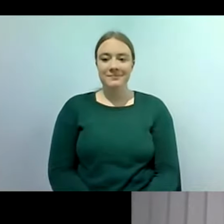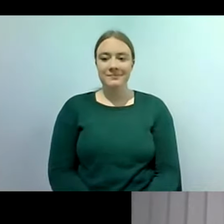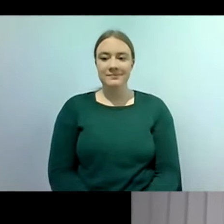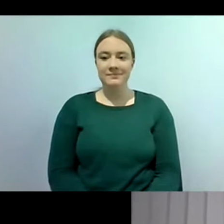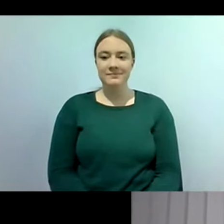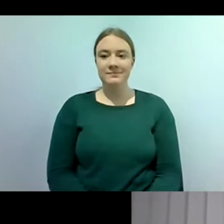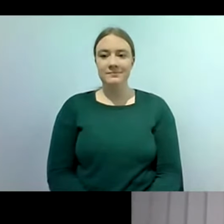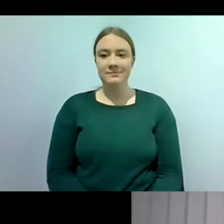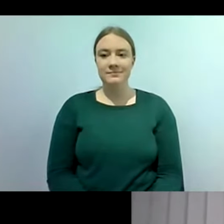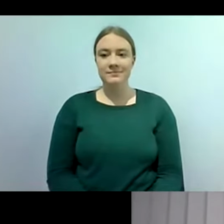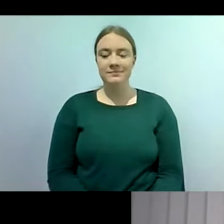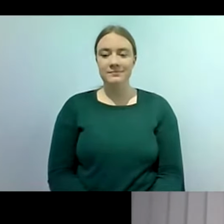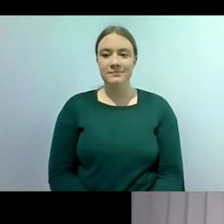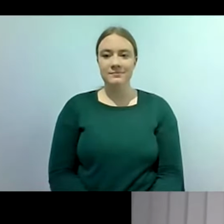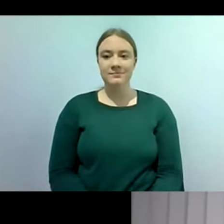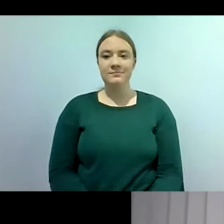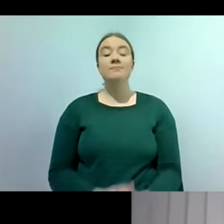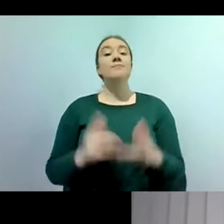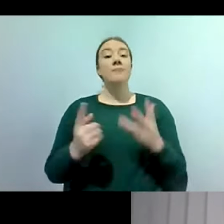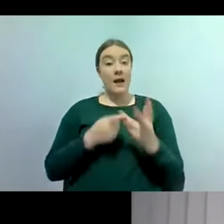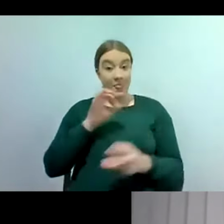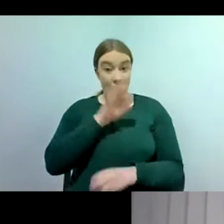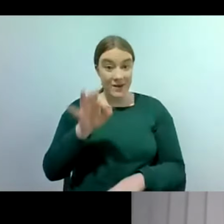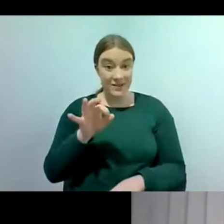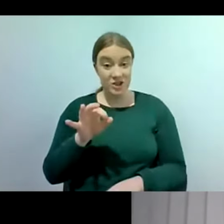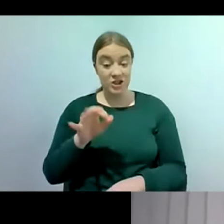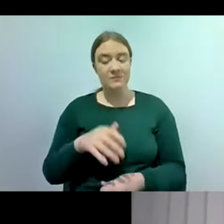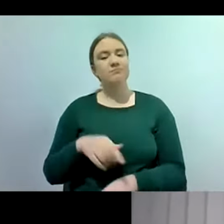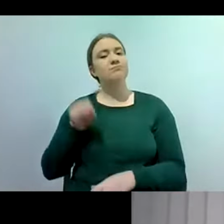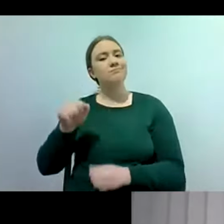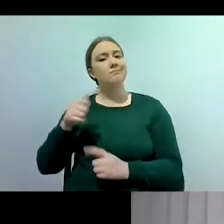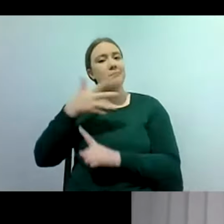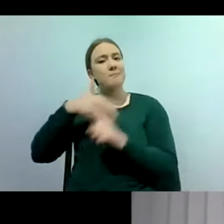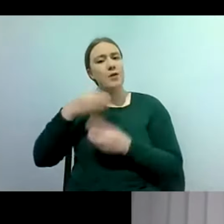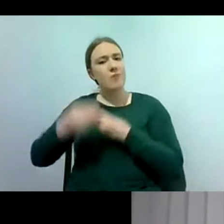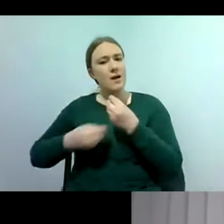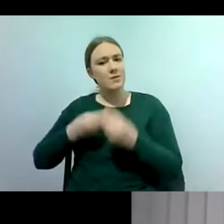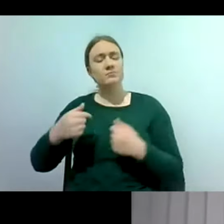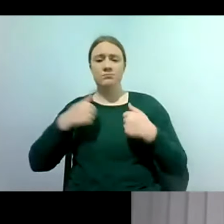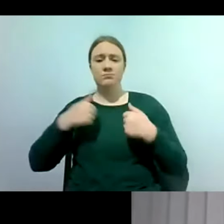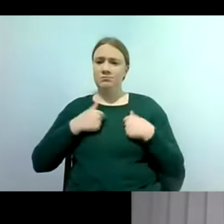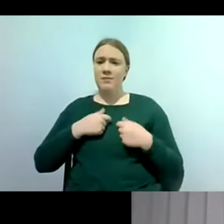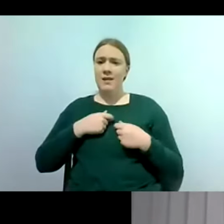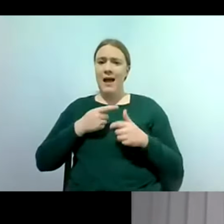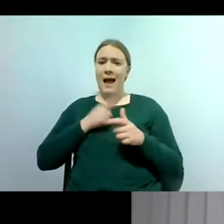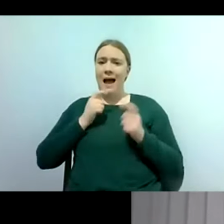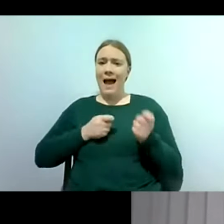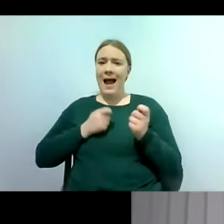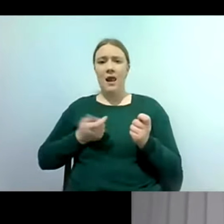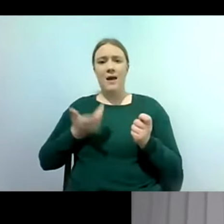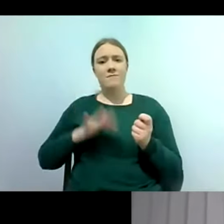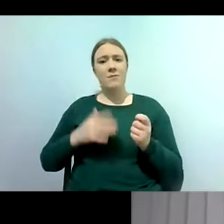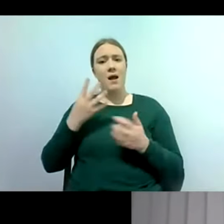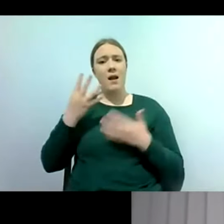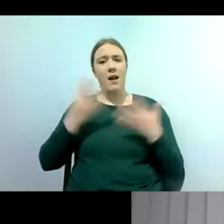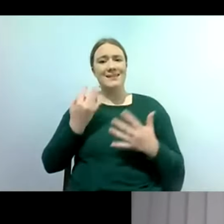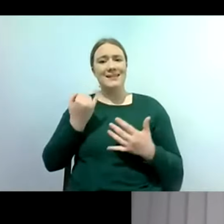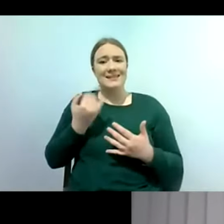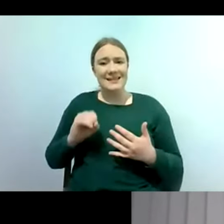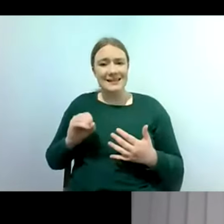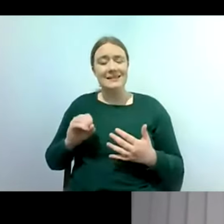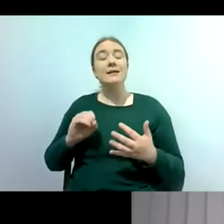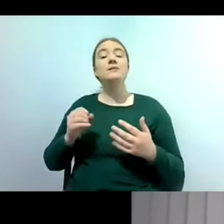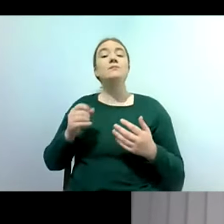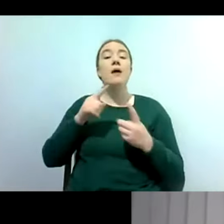um so there's a bit of background saying um as an angler in the 1960s salmon par and celts spent